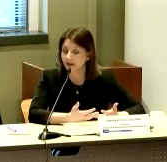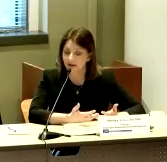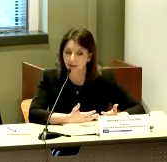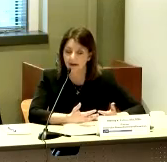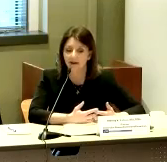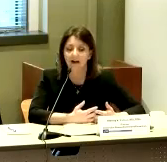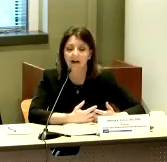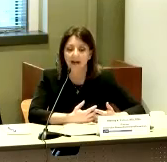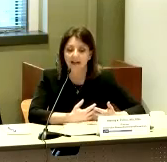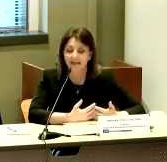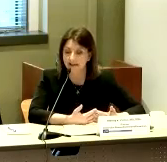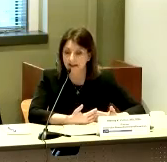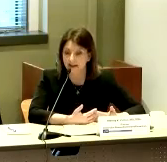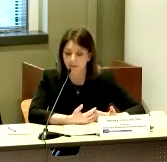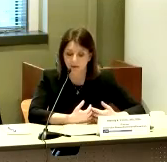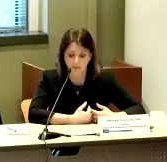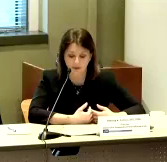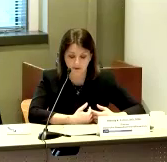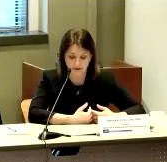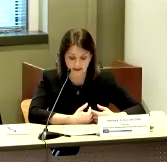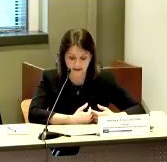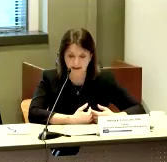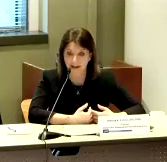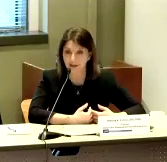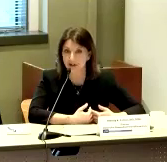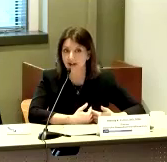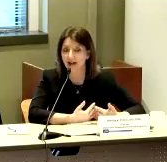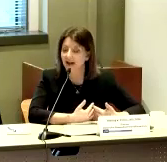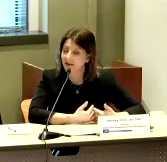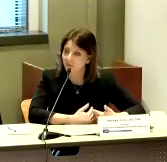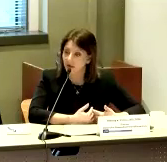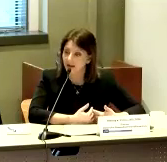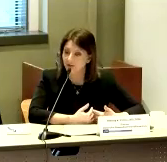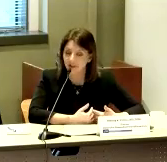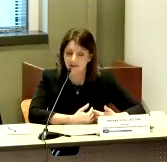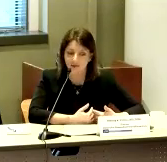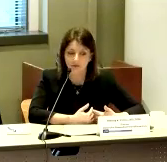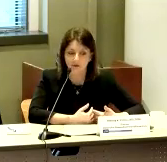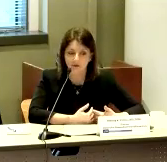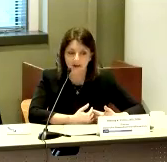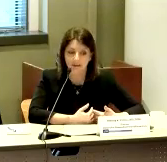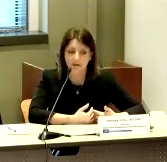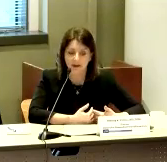of Health and with folks in that region. And then, we got a chance to go to Cambodia.